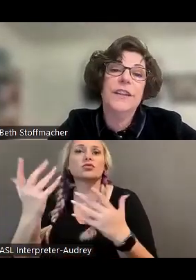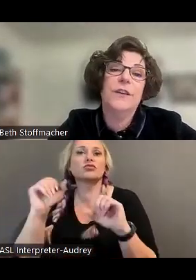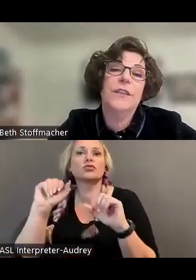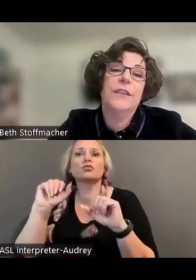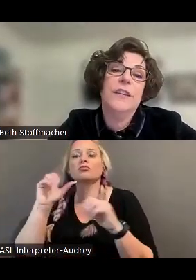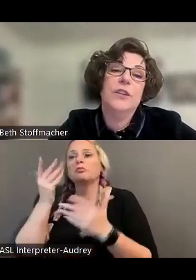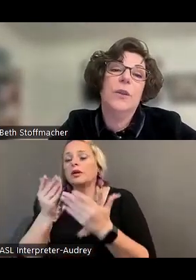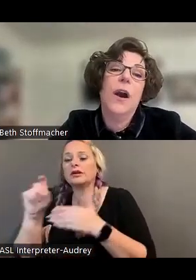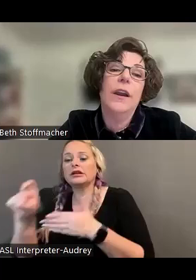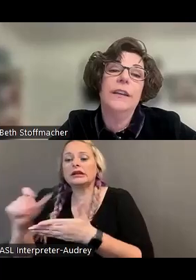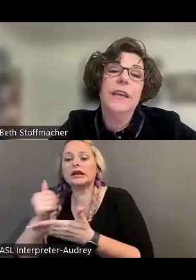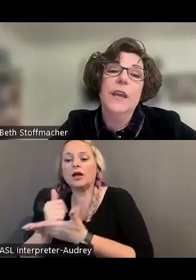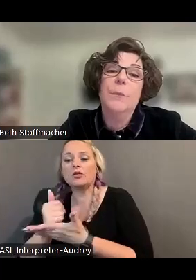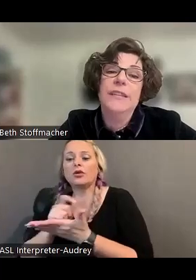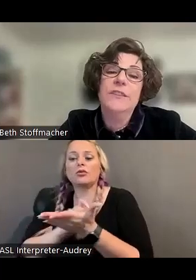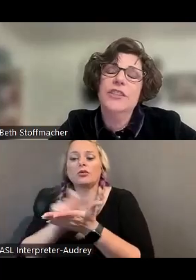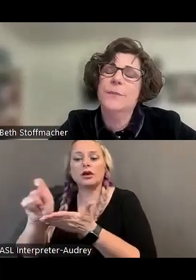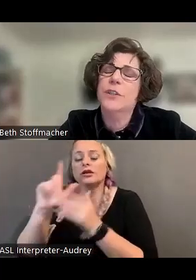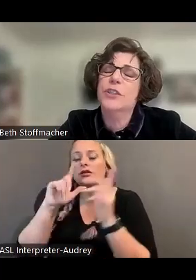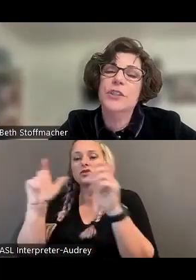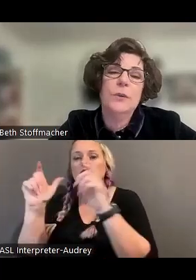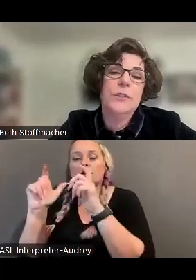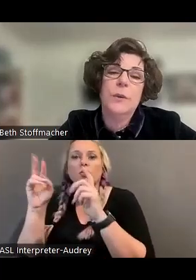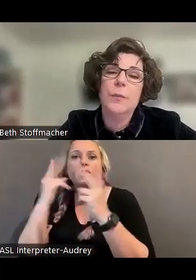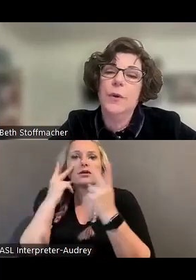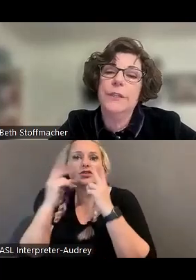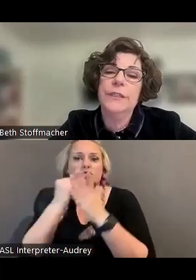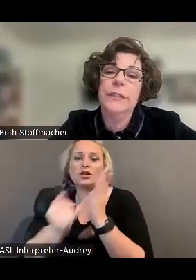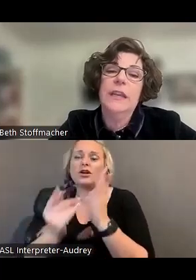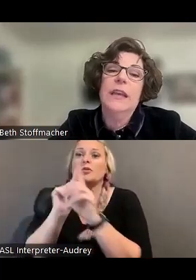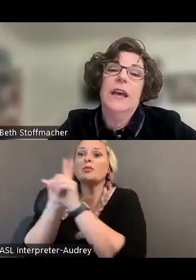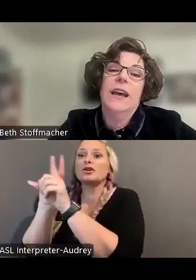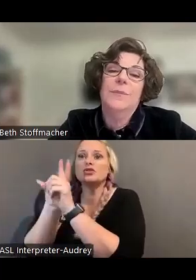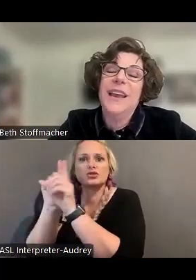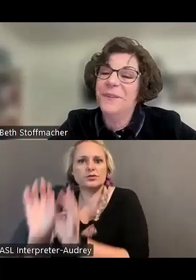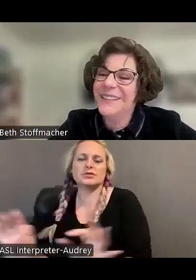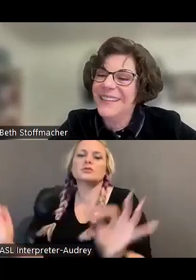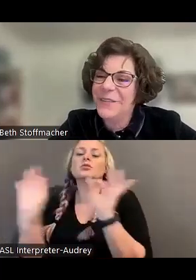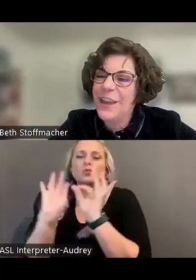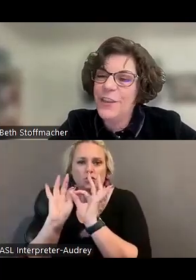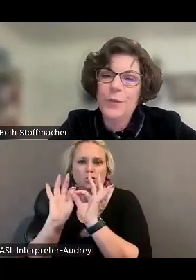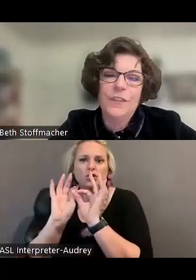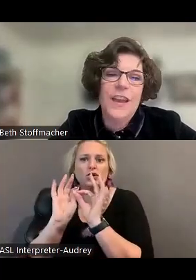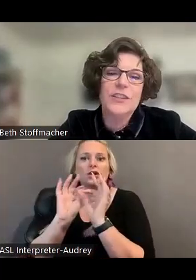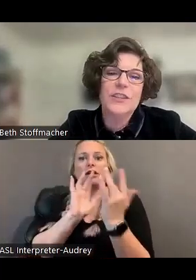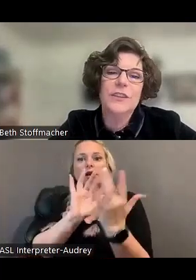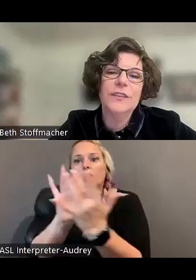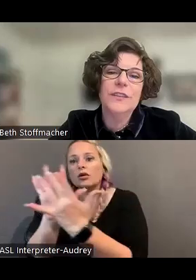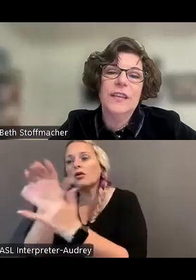or their visual art. Mentorships are so, so important. Networking with other professionals,